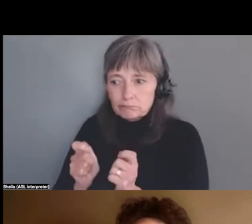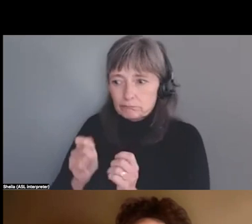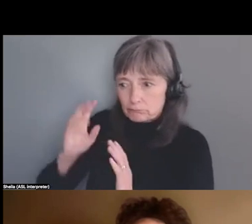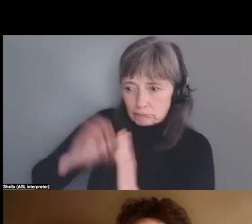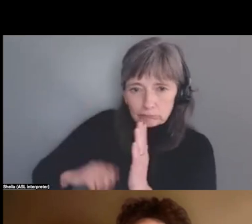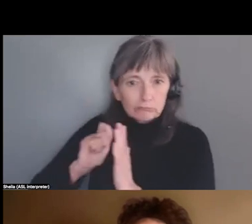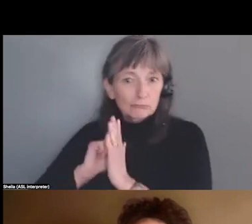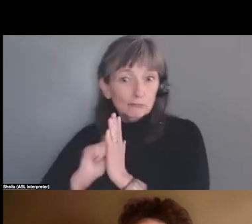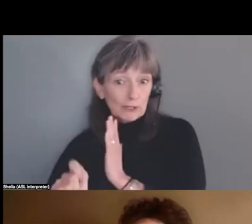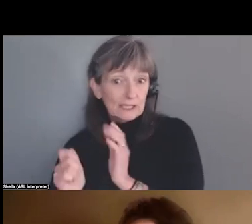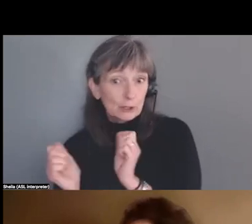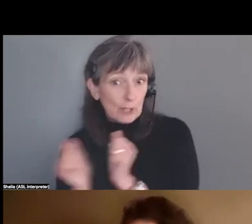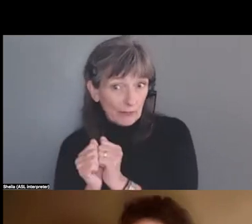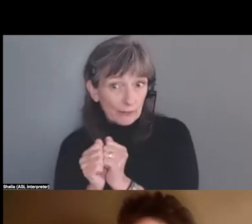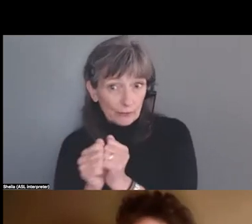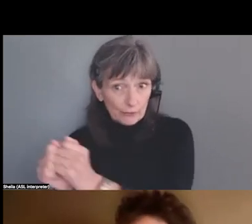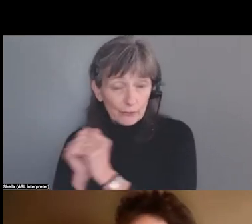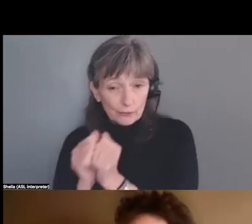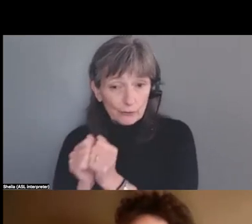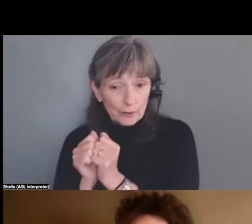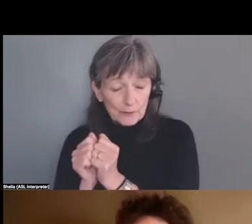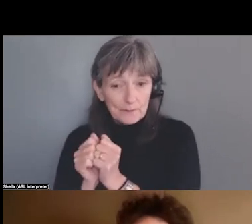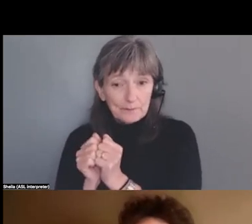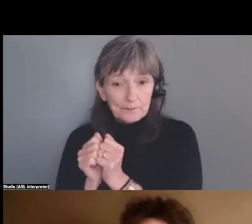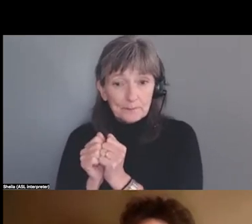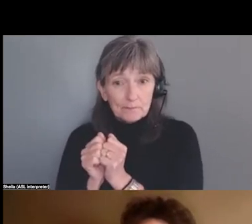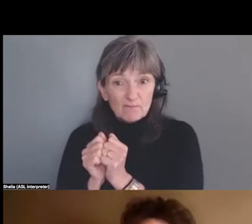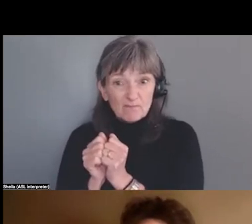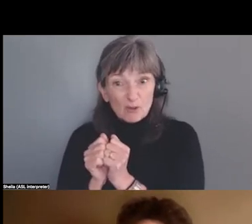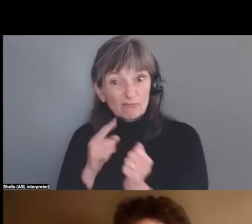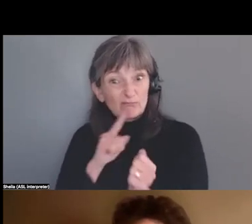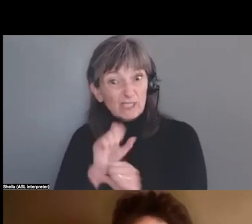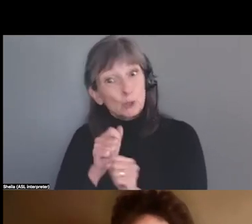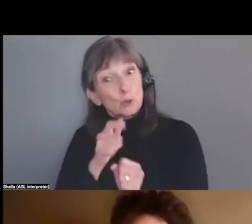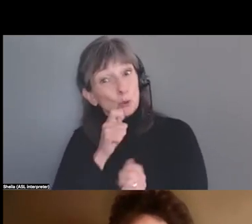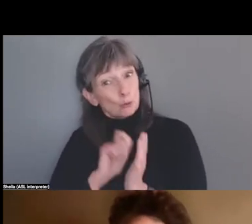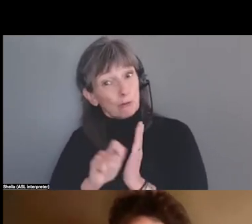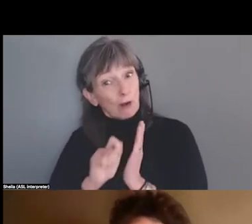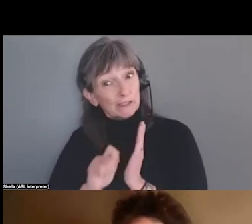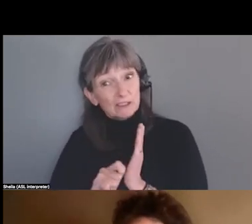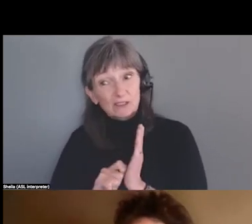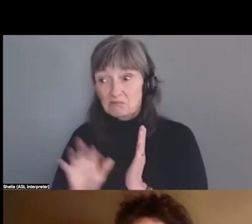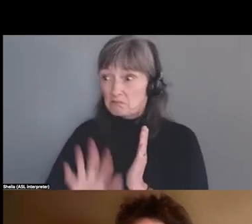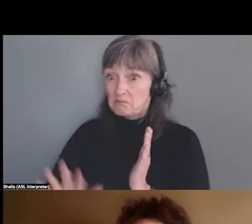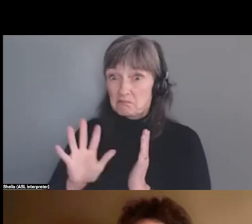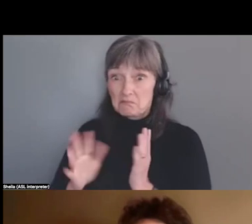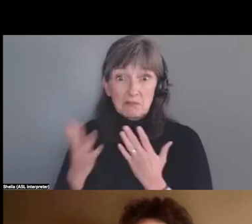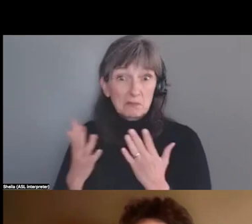book that has a list of 10 authors that all have been working on all the parts of the book. So,